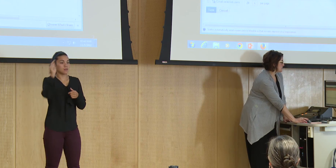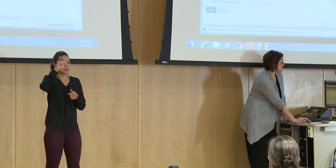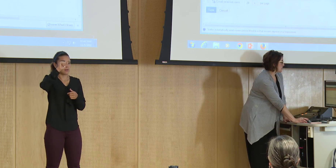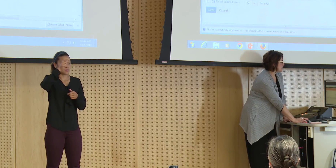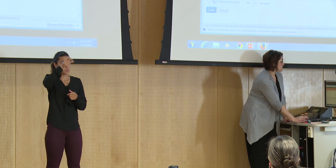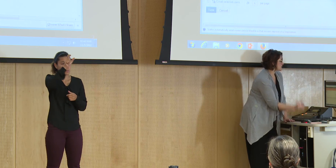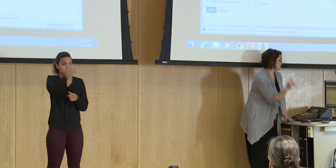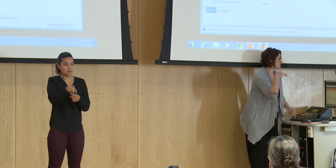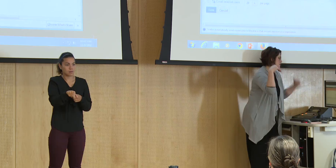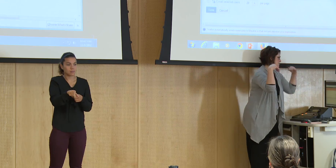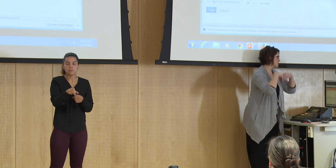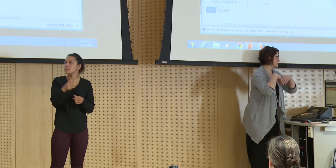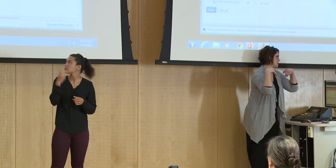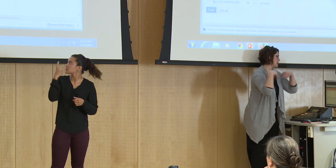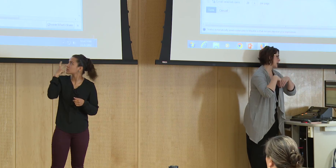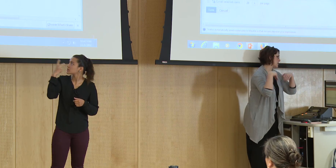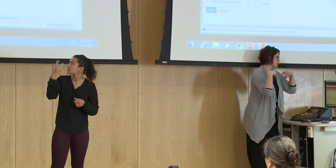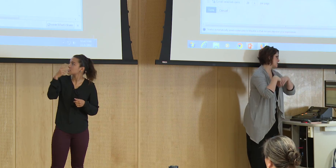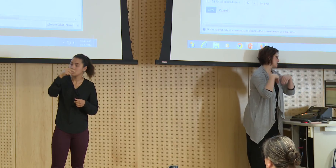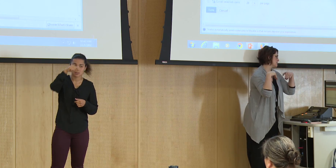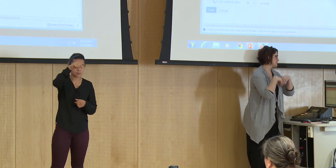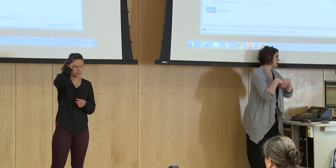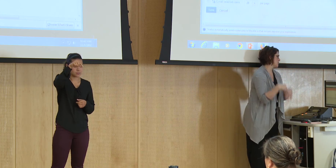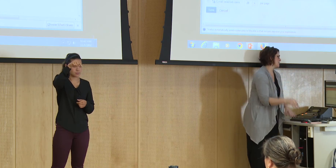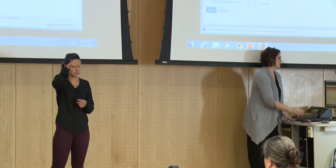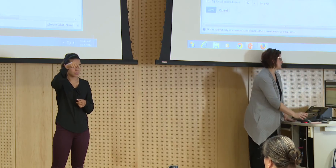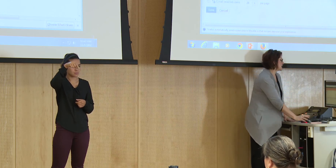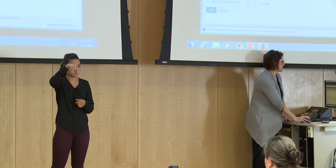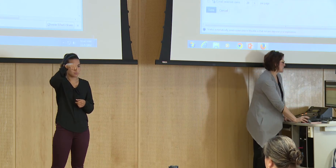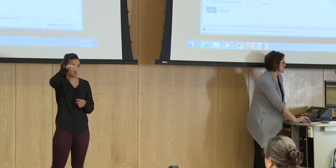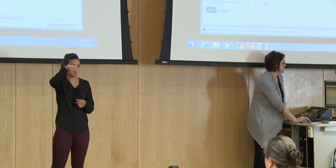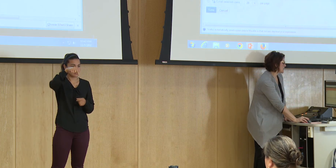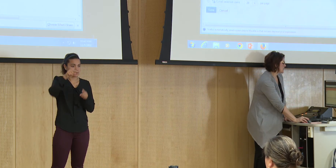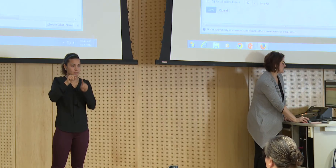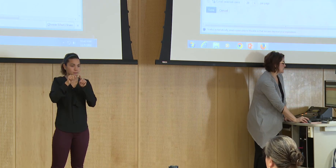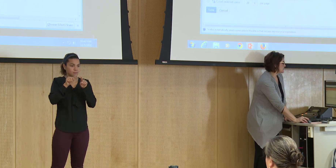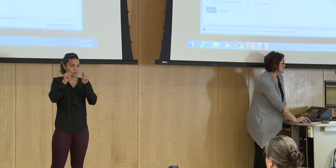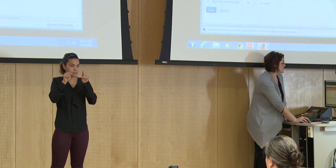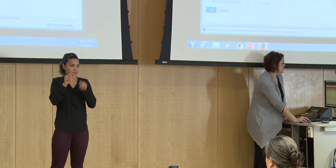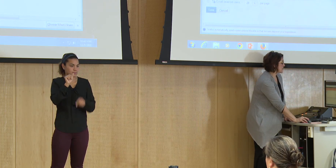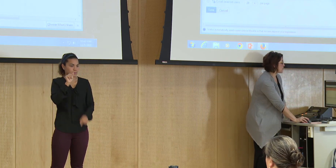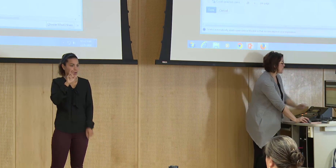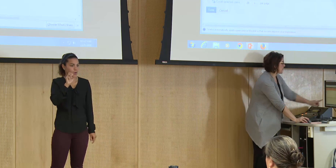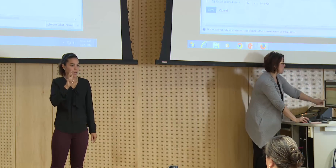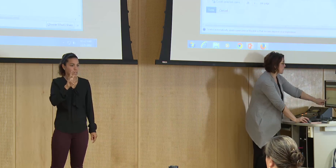And you'll see these arrows, downward-facing arrows. Just click on the one that corresponds